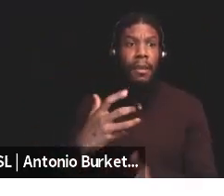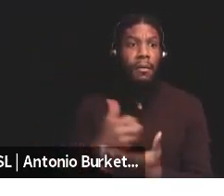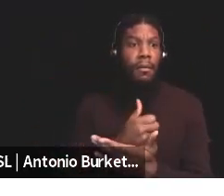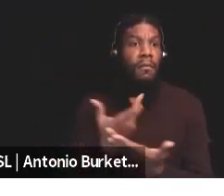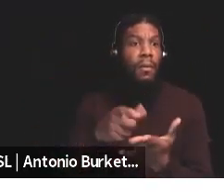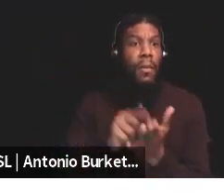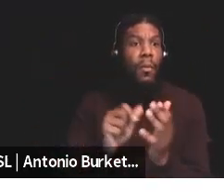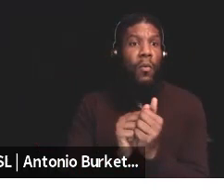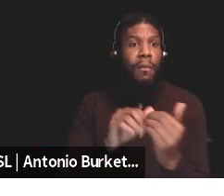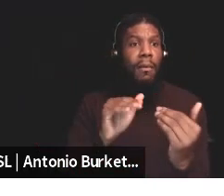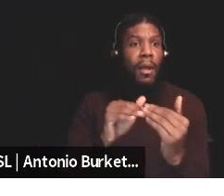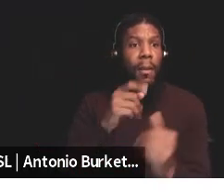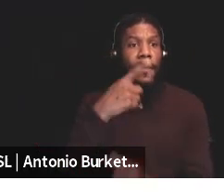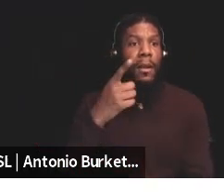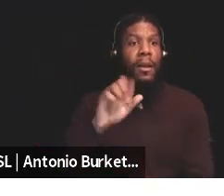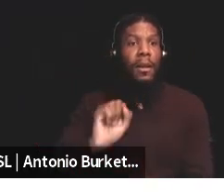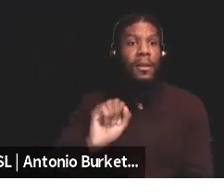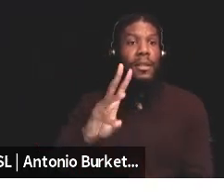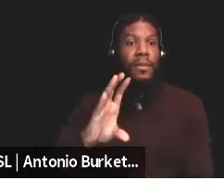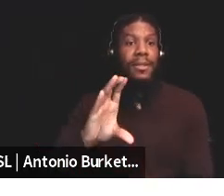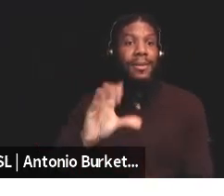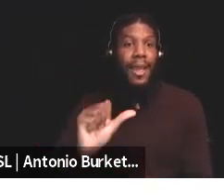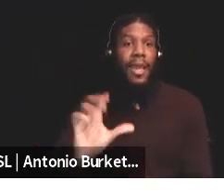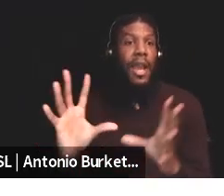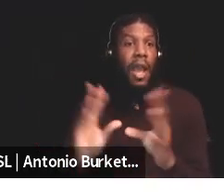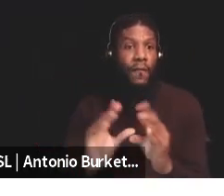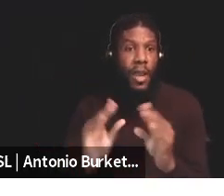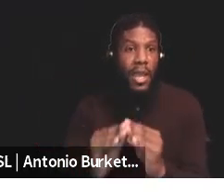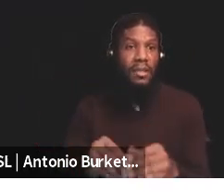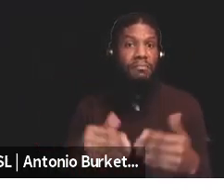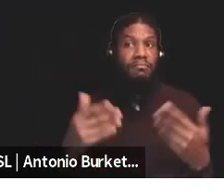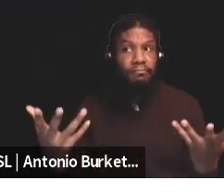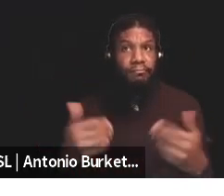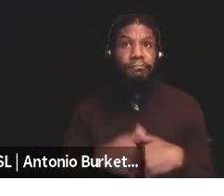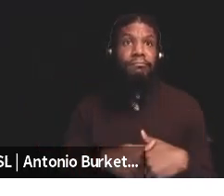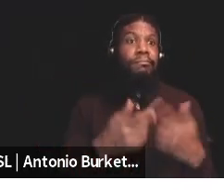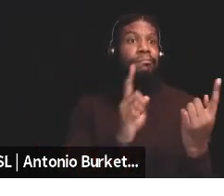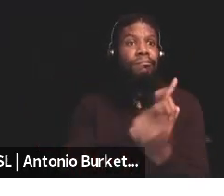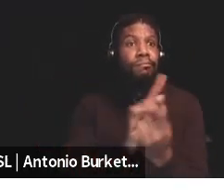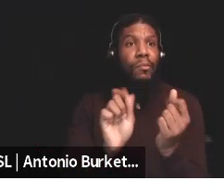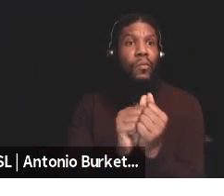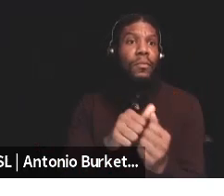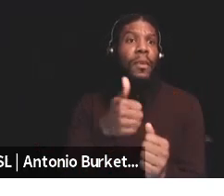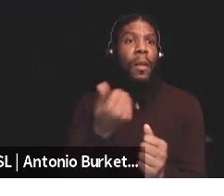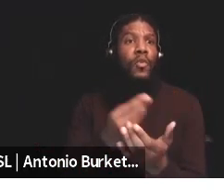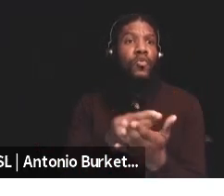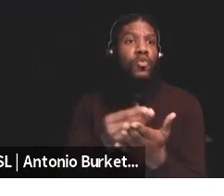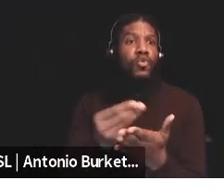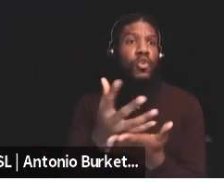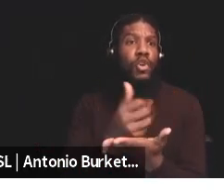of the SWCA conference. I was able to meet with other treasurers of writing centers associations